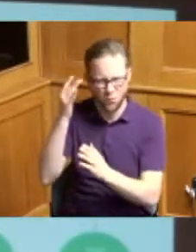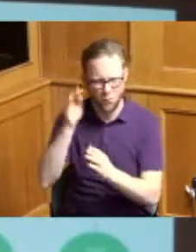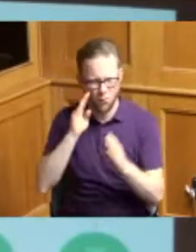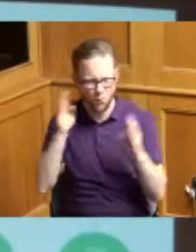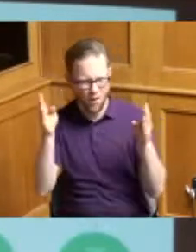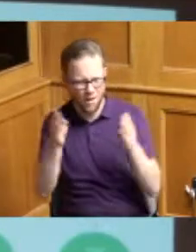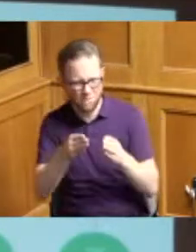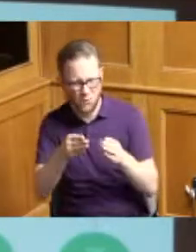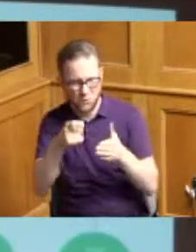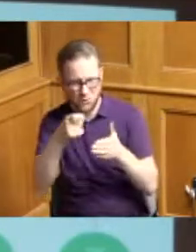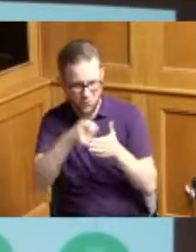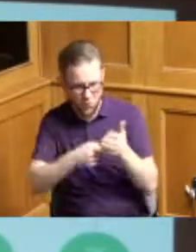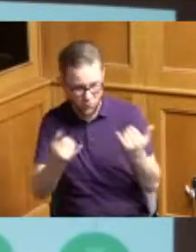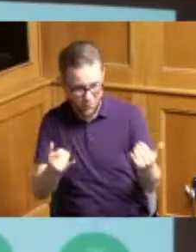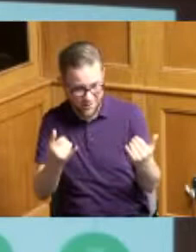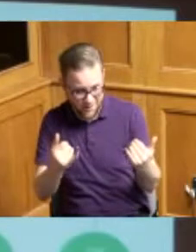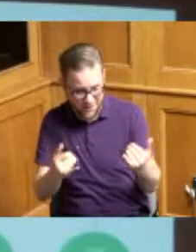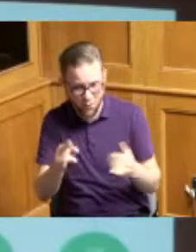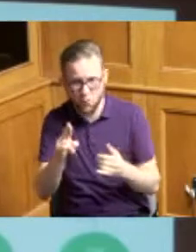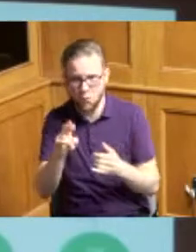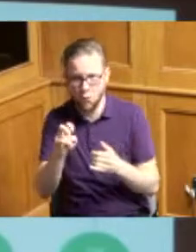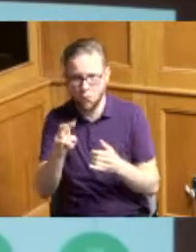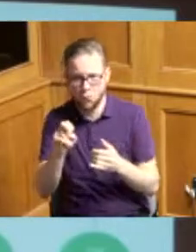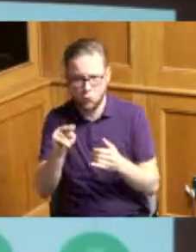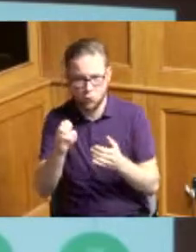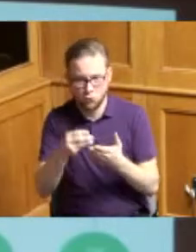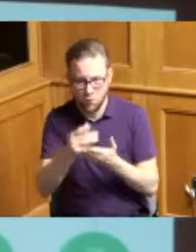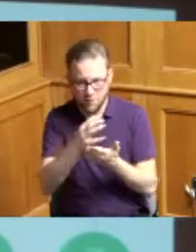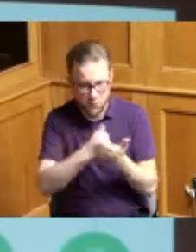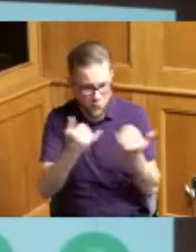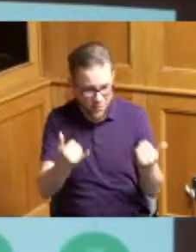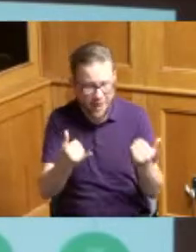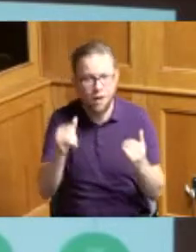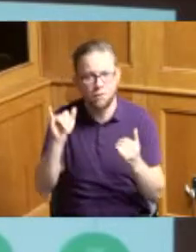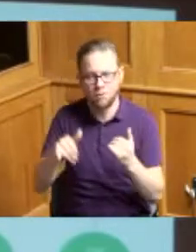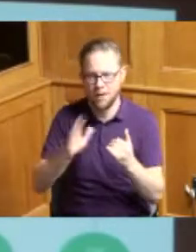the cost that we have or the revenues that we have that is the baseline of what we're trying to focus